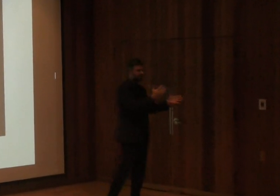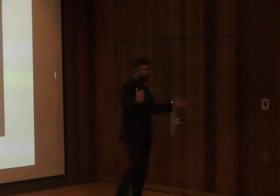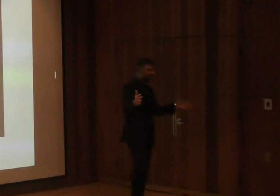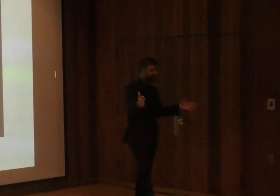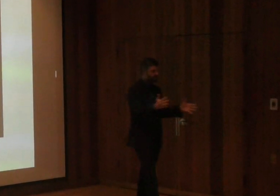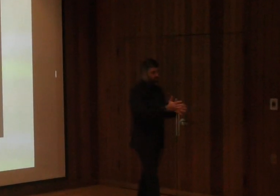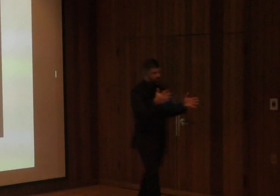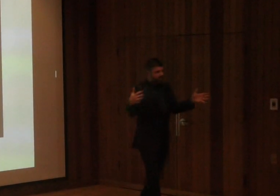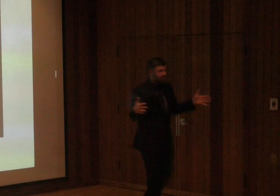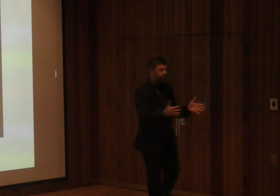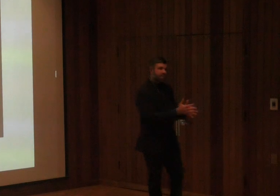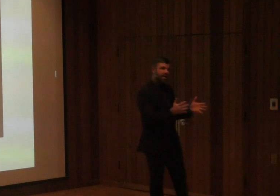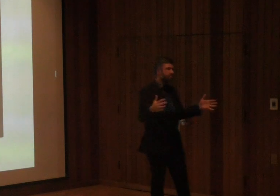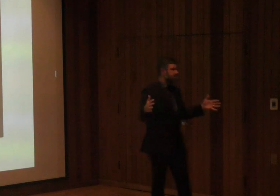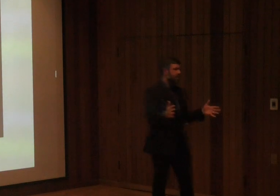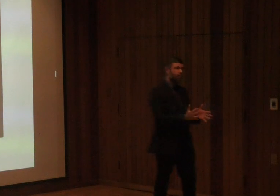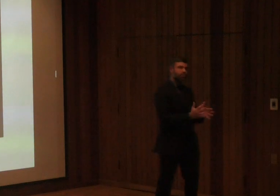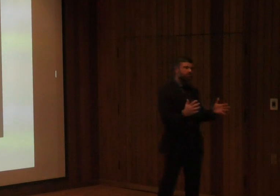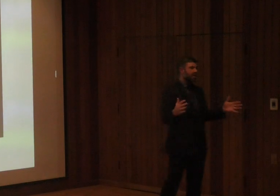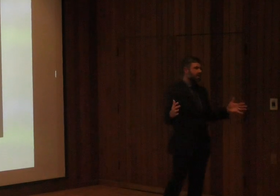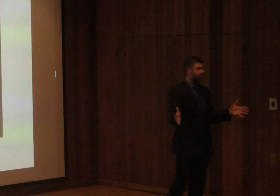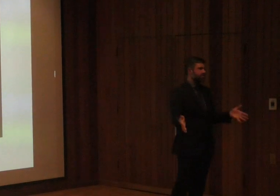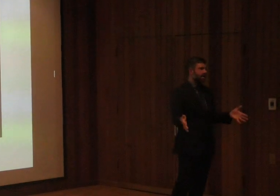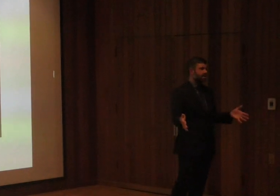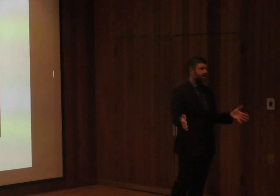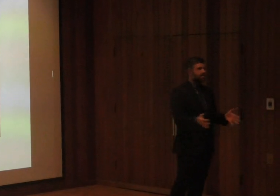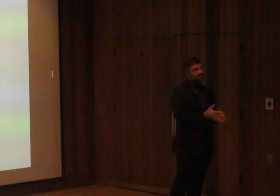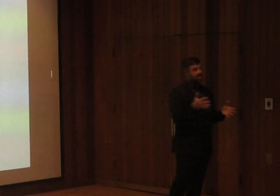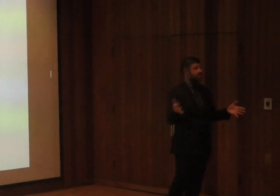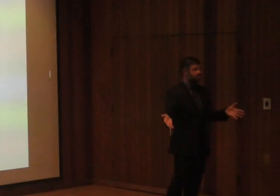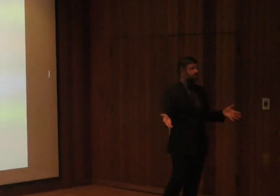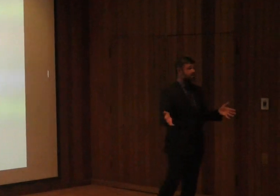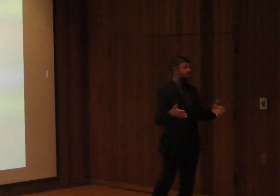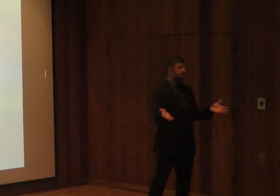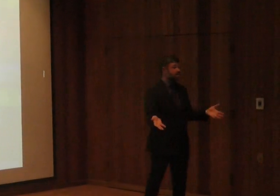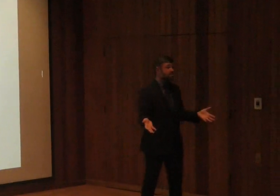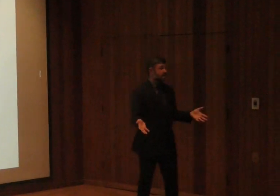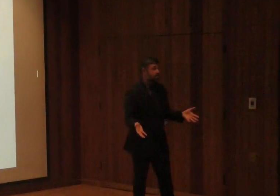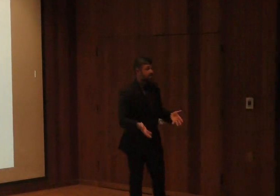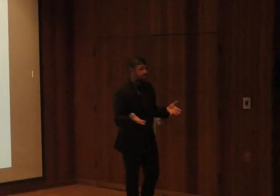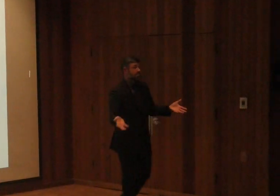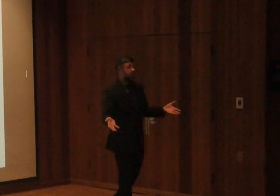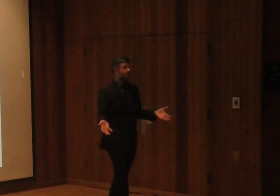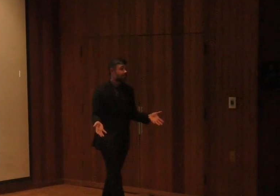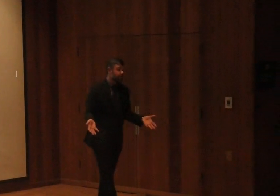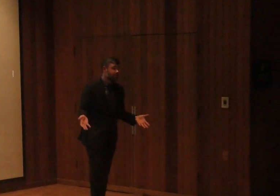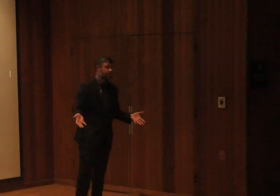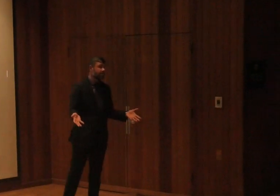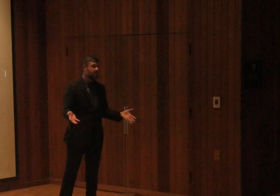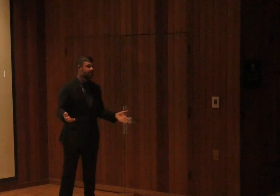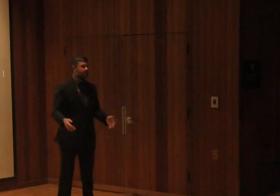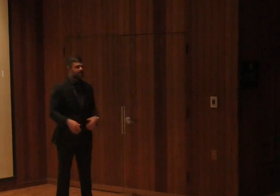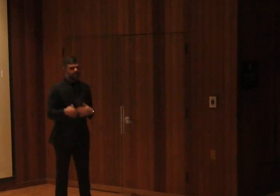That kind of movement through time is a lot more traumatic for Dana than it is for Kevin because of that, because of that power element.